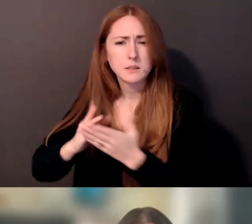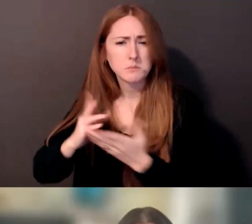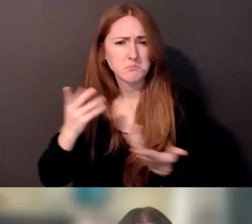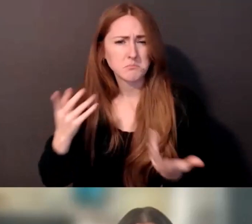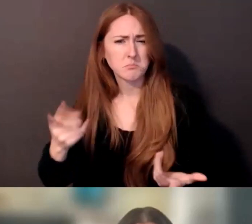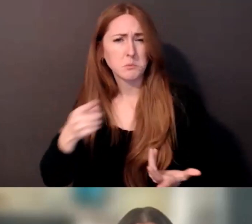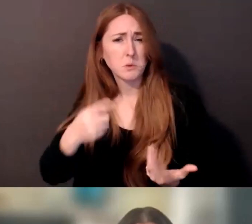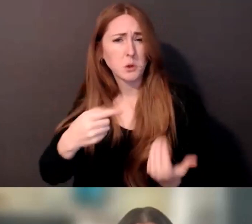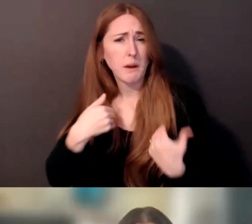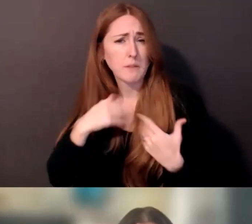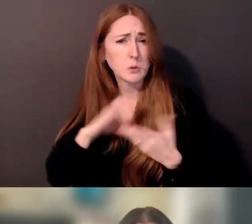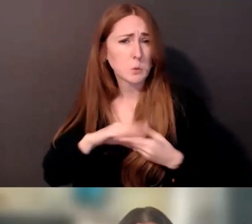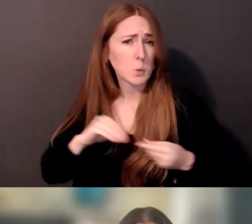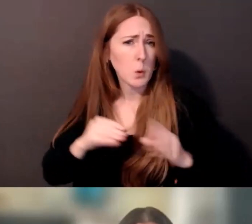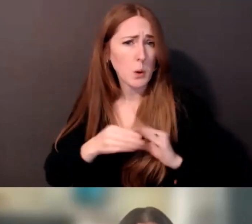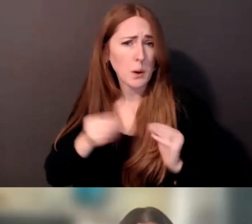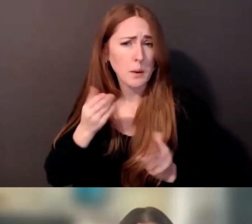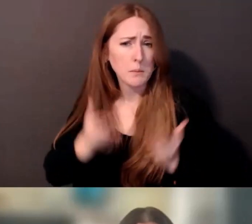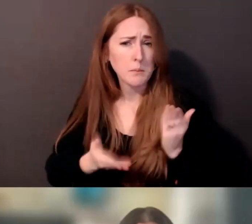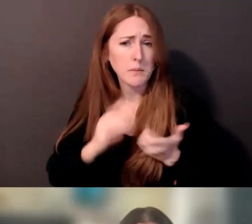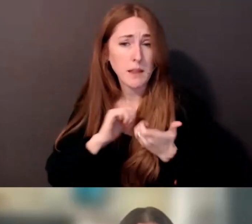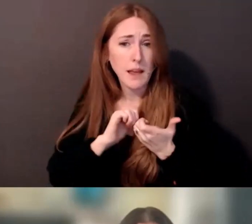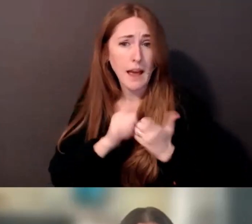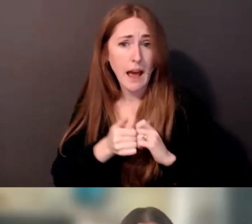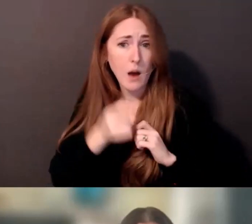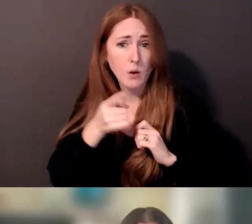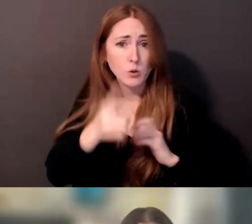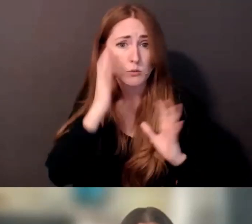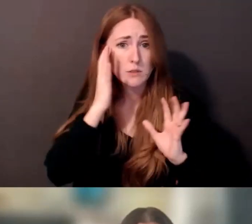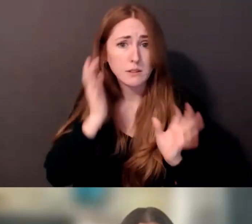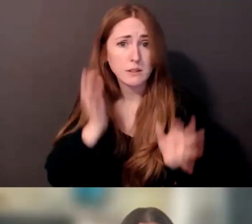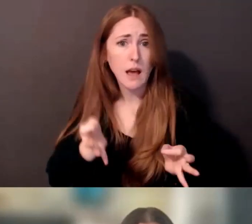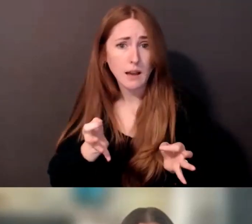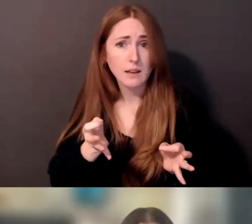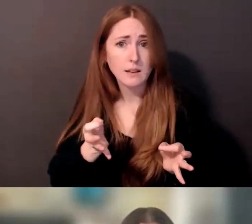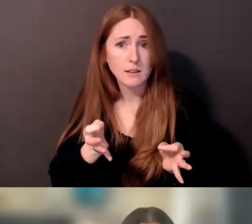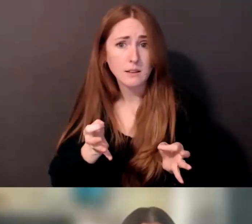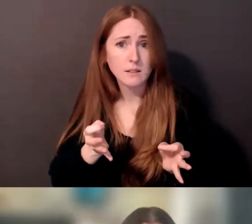like how you decided when you're presenting information